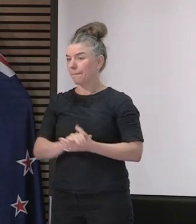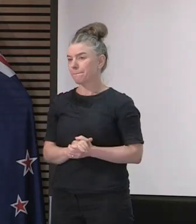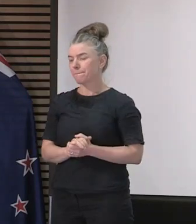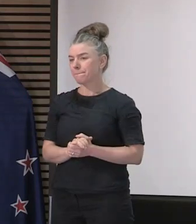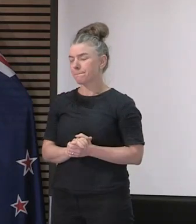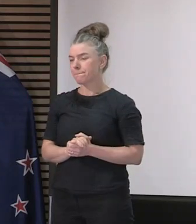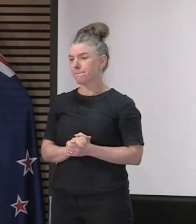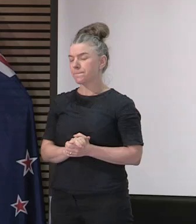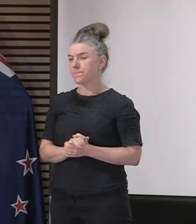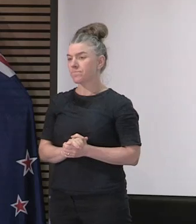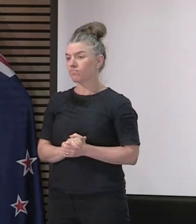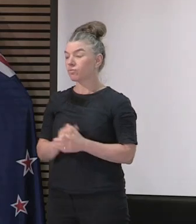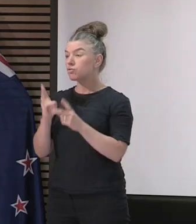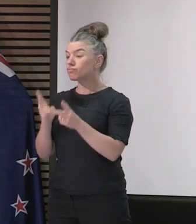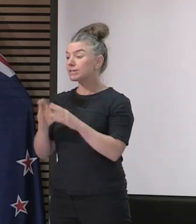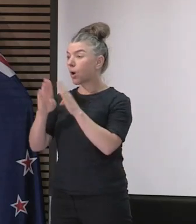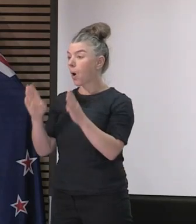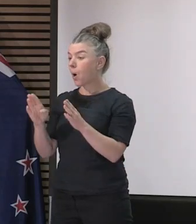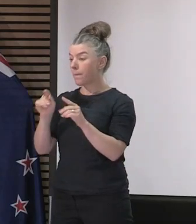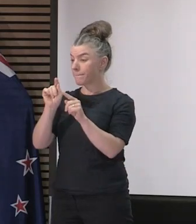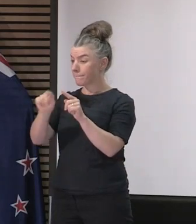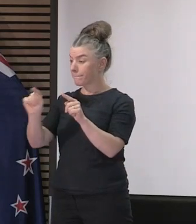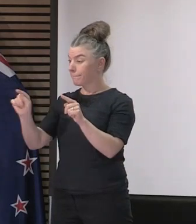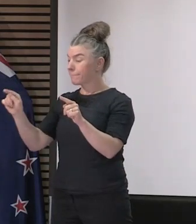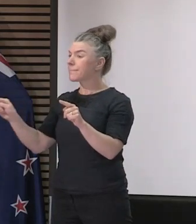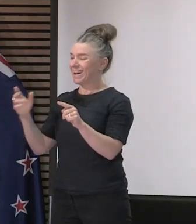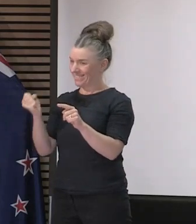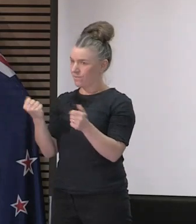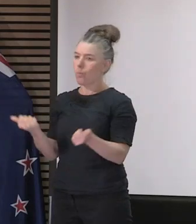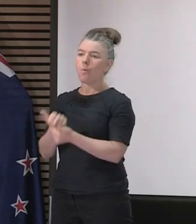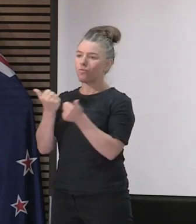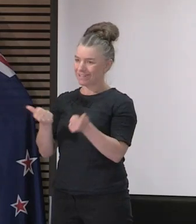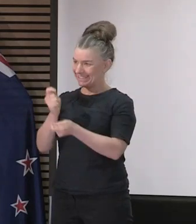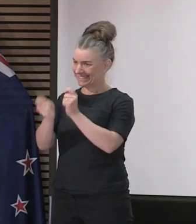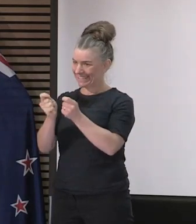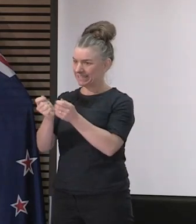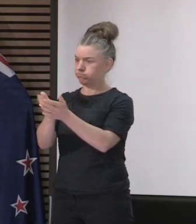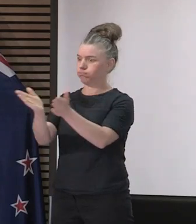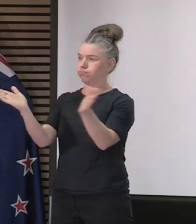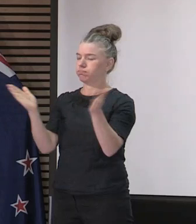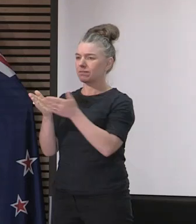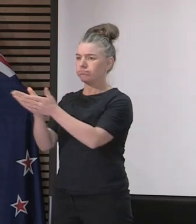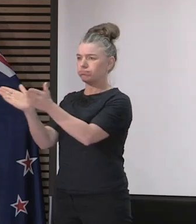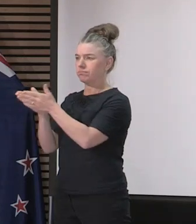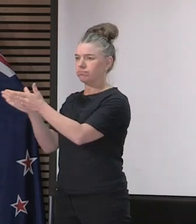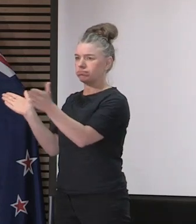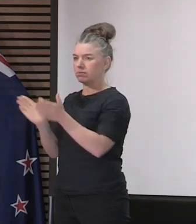community more widely. In each of the clusters, in particular